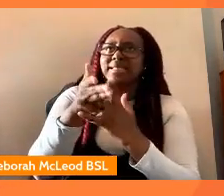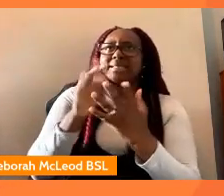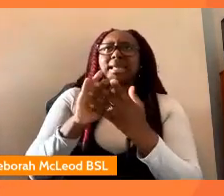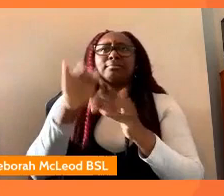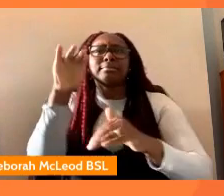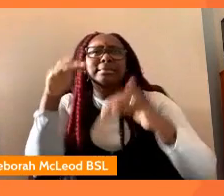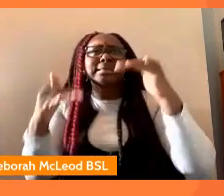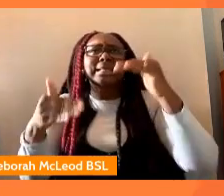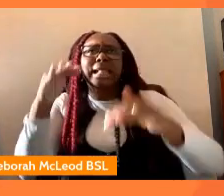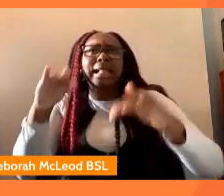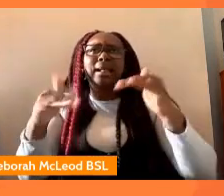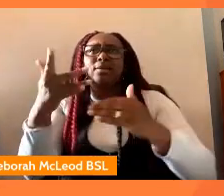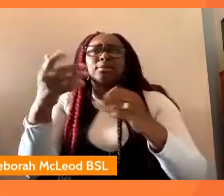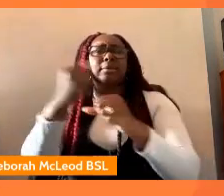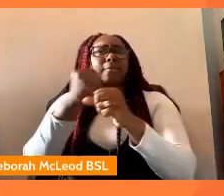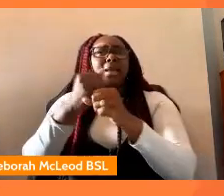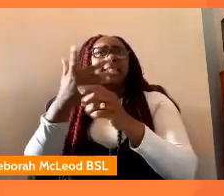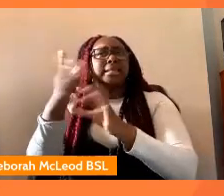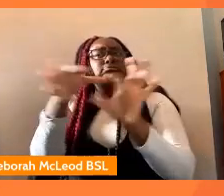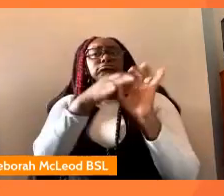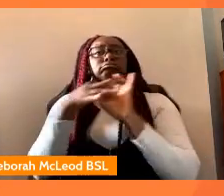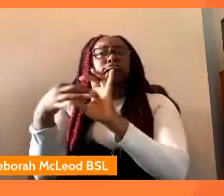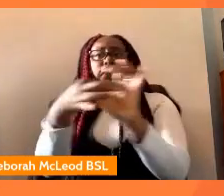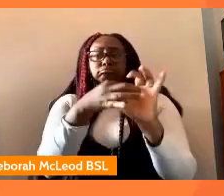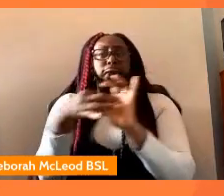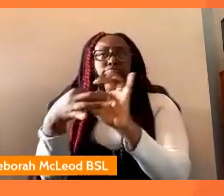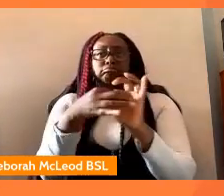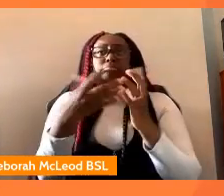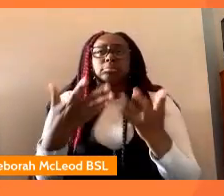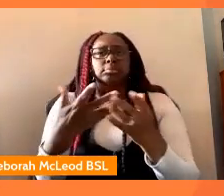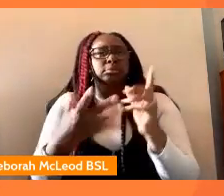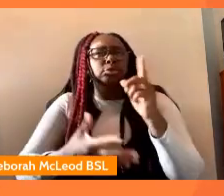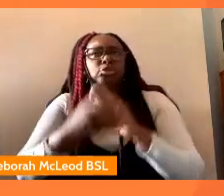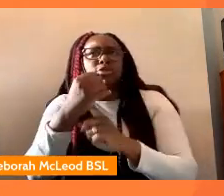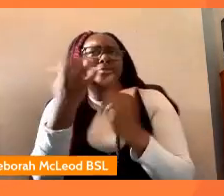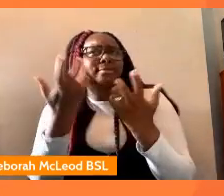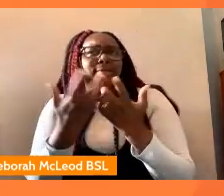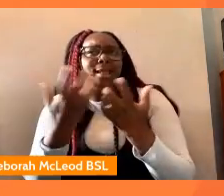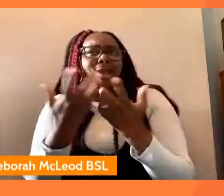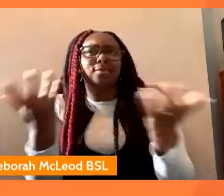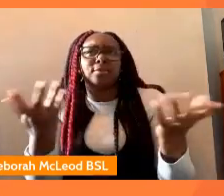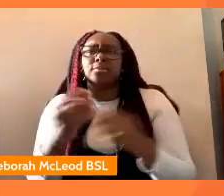are the keys to making these lasting connections. And to achieve this, I think we need to look beyond the case studies,